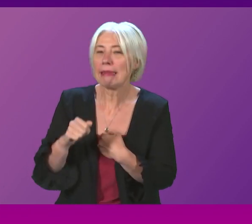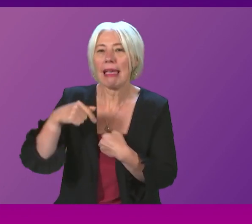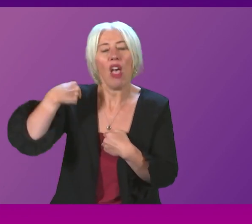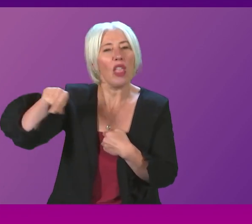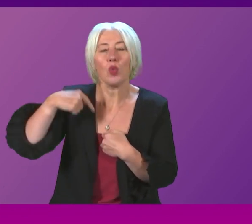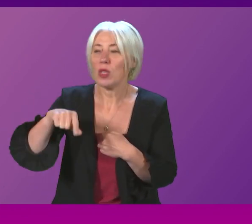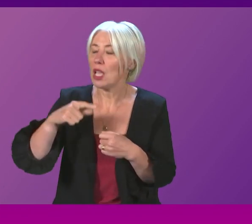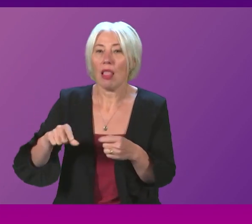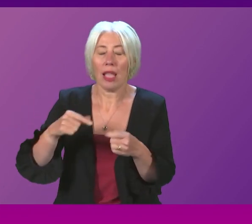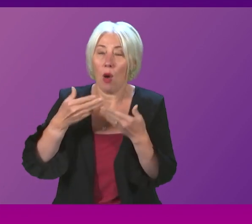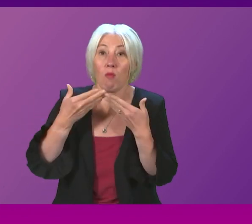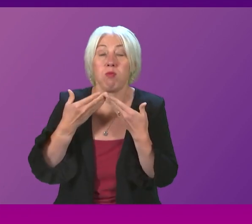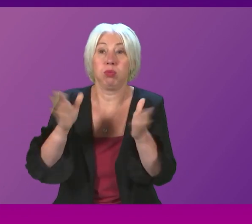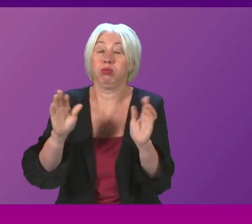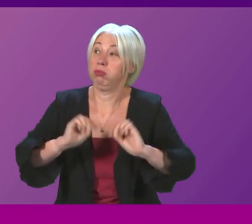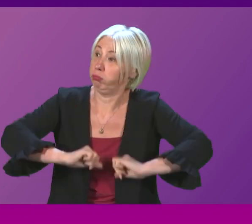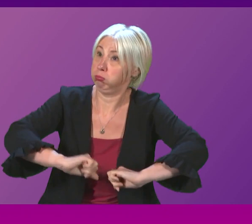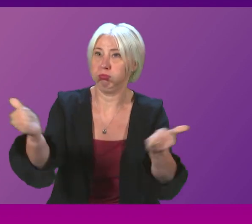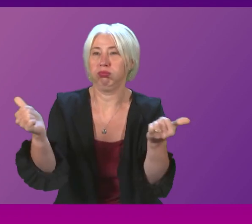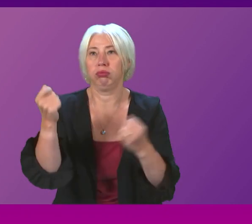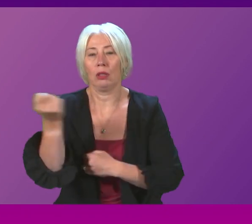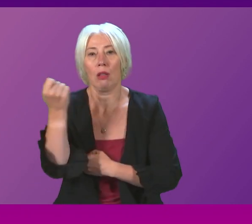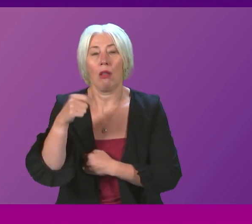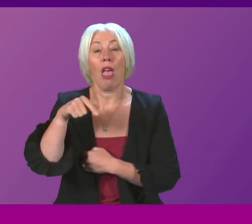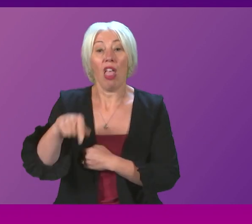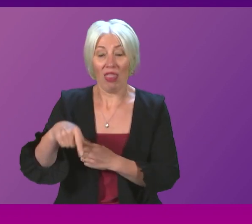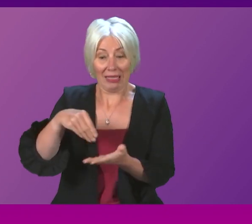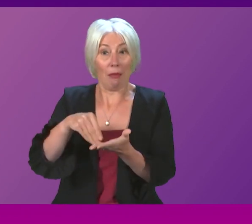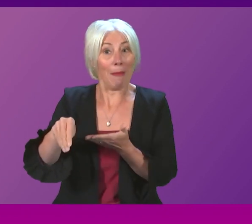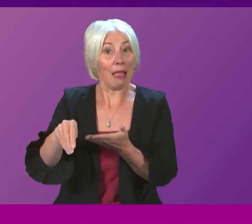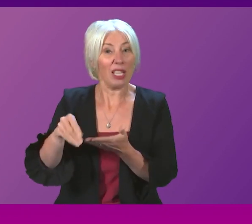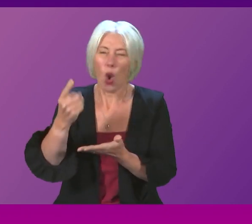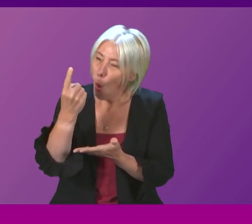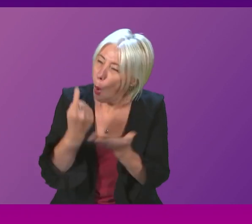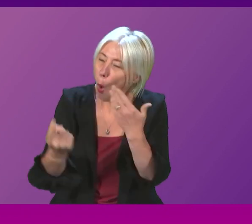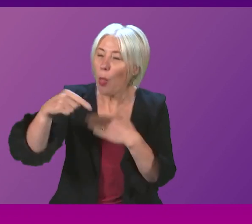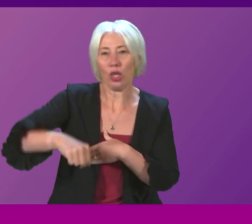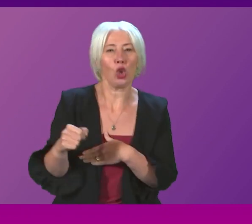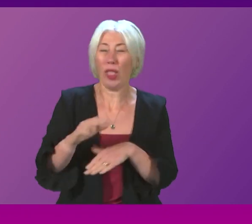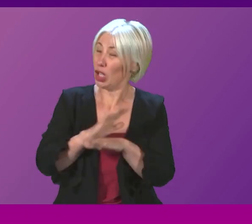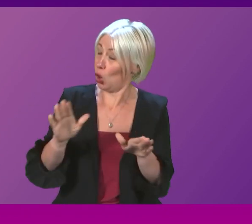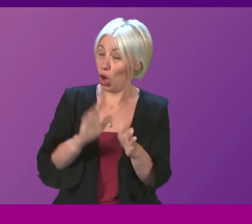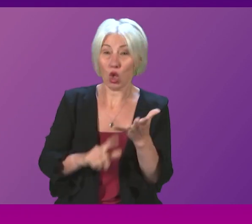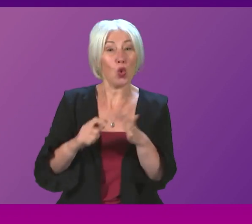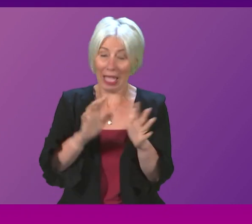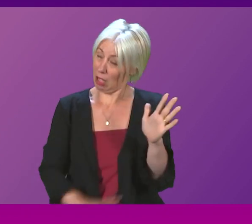That child payment does not exist anywhere else in the UK, and it is an example of what